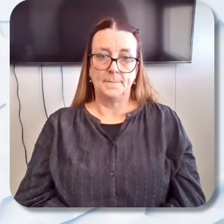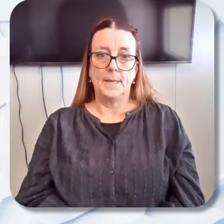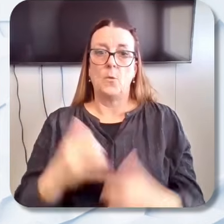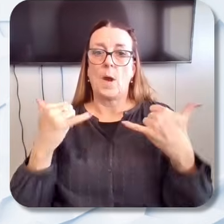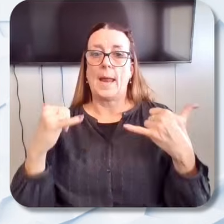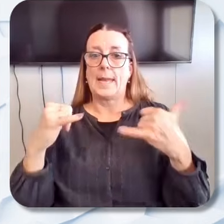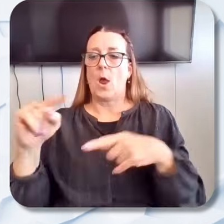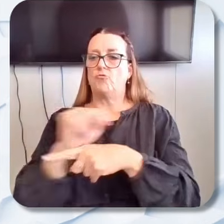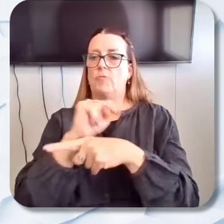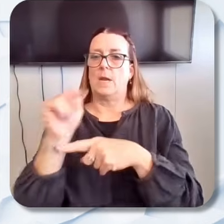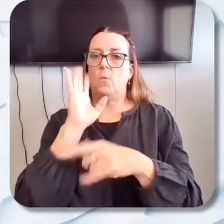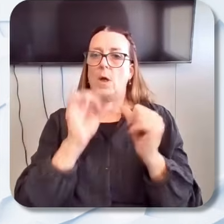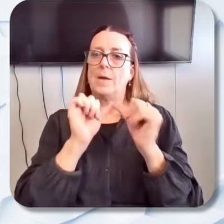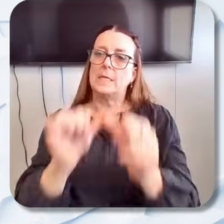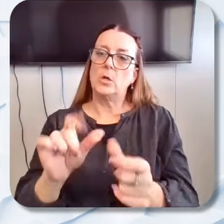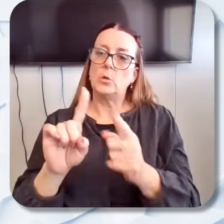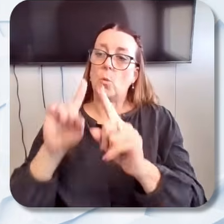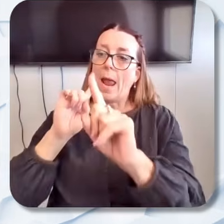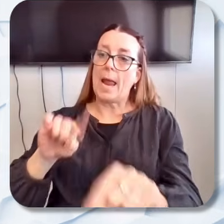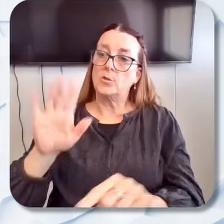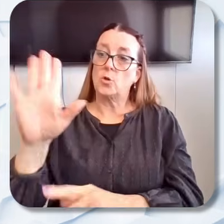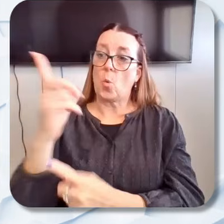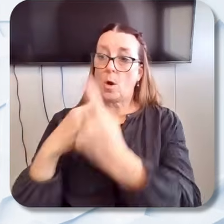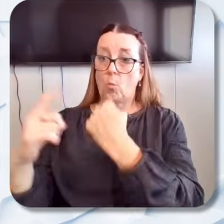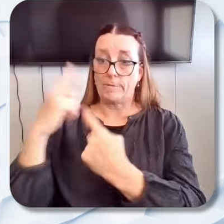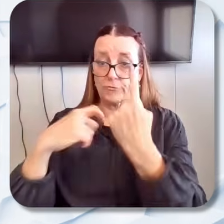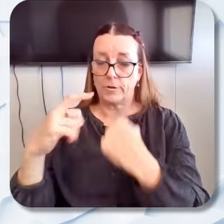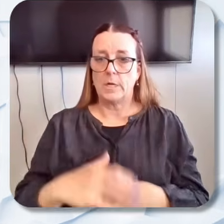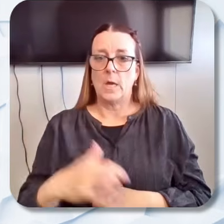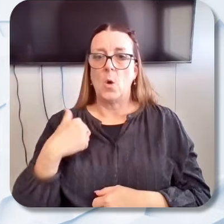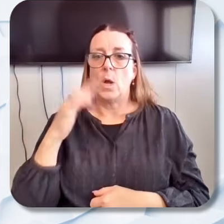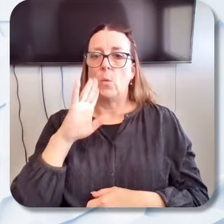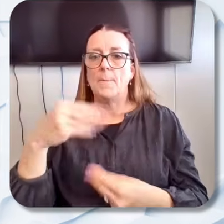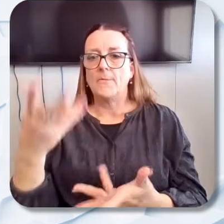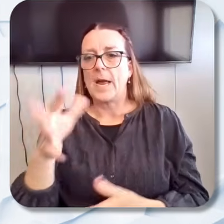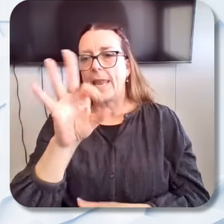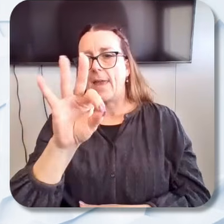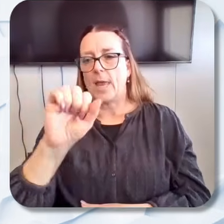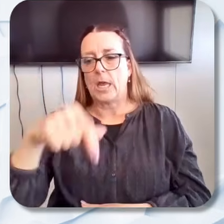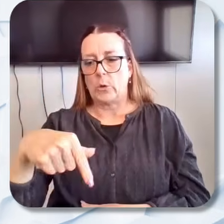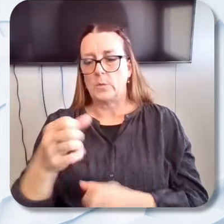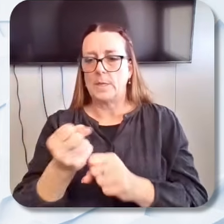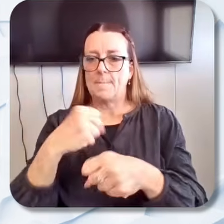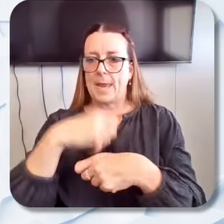We're going to continue to answer questions, provide FAQs, make things available for folks,